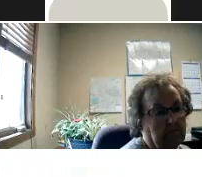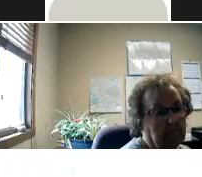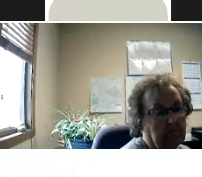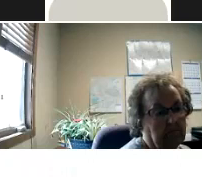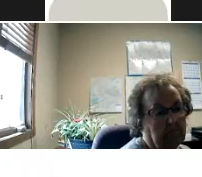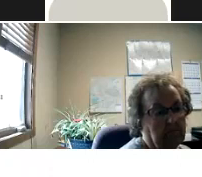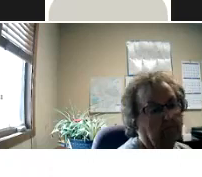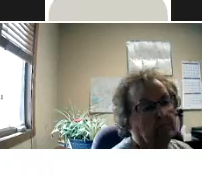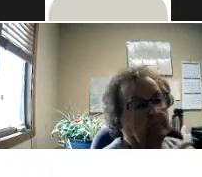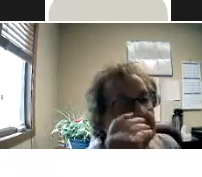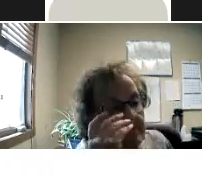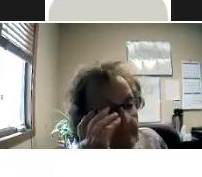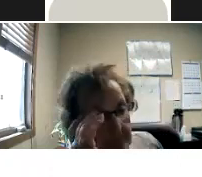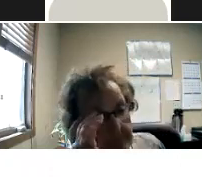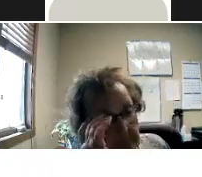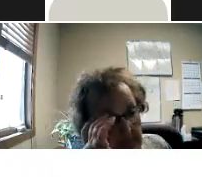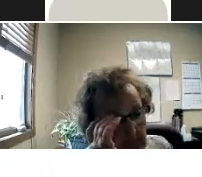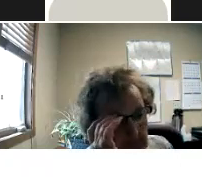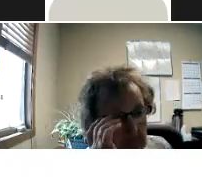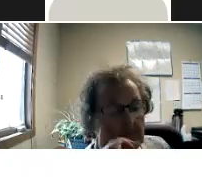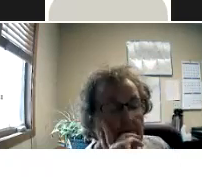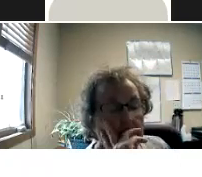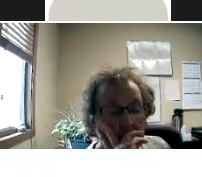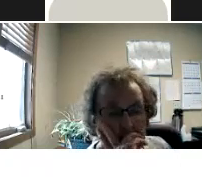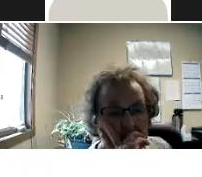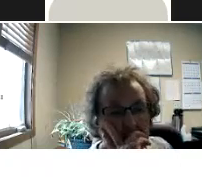policies and procedures, data privacy and HIPAA, both 426 00:15:31,060 --> 00:15:32,836 Minnesota's requirements and the